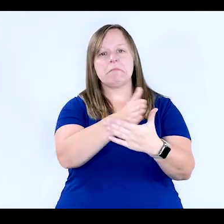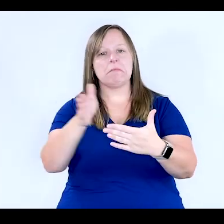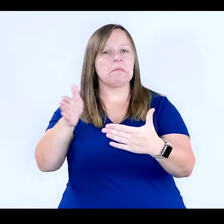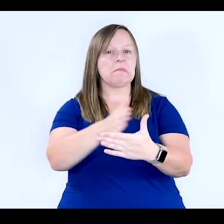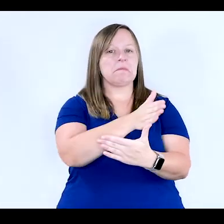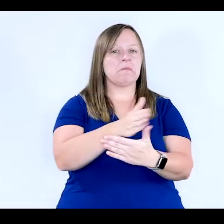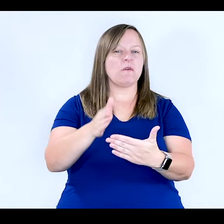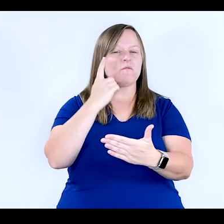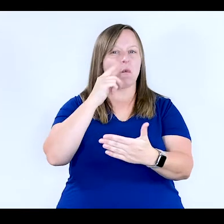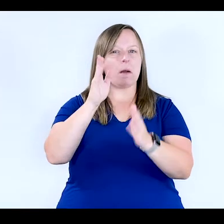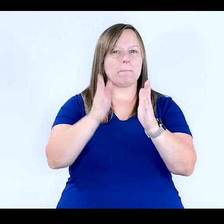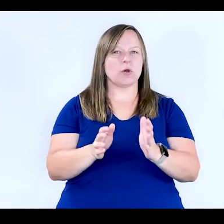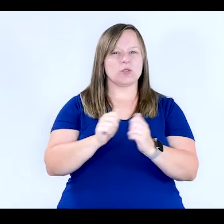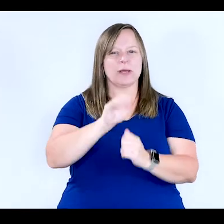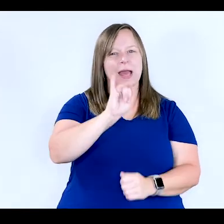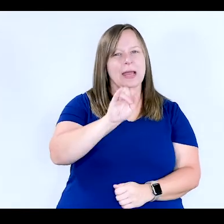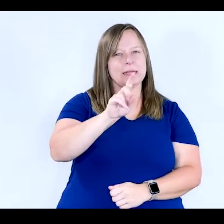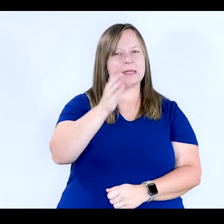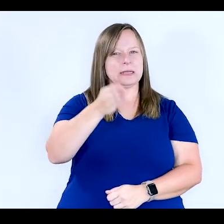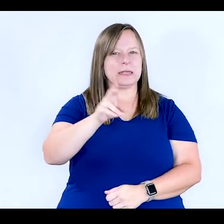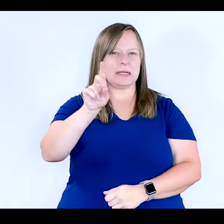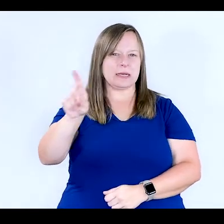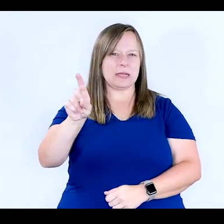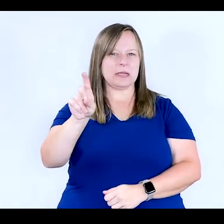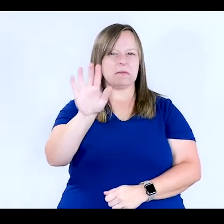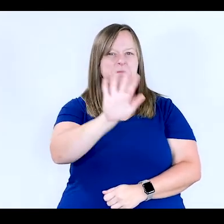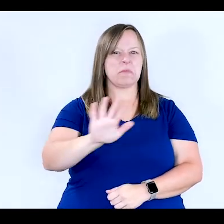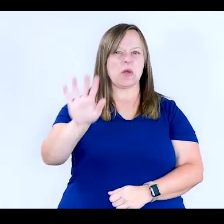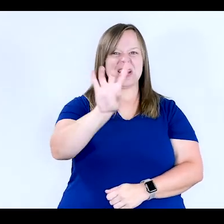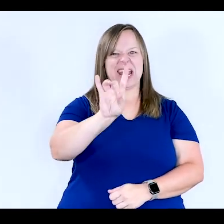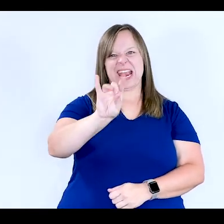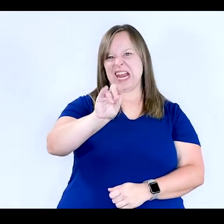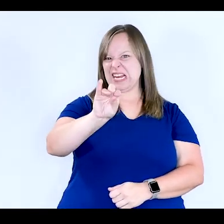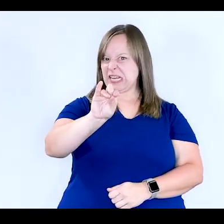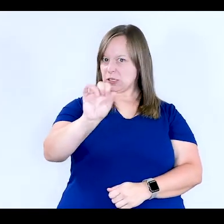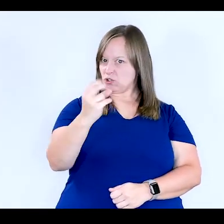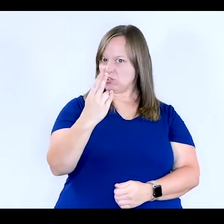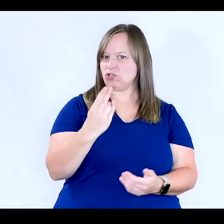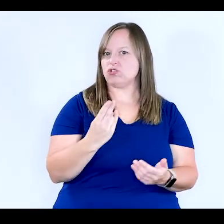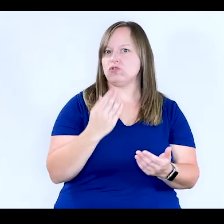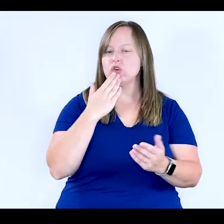this statistic for an individual with ID/DD would probably be around 80-- (80) would be